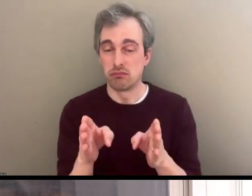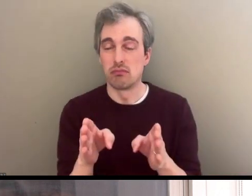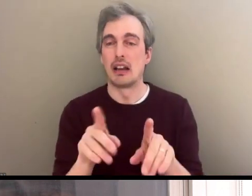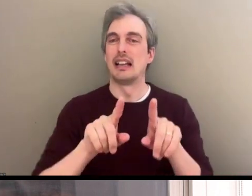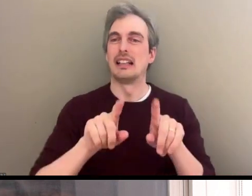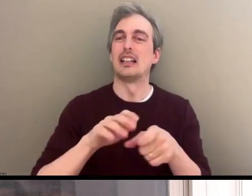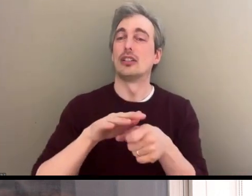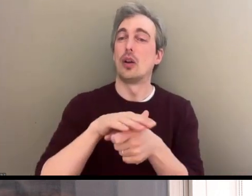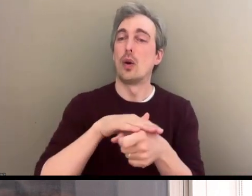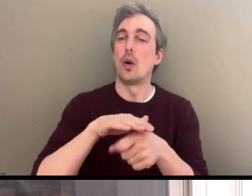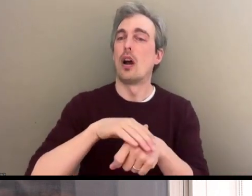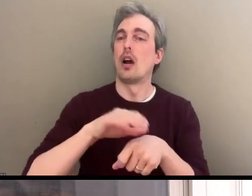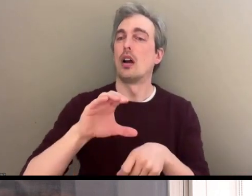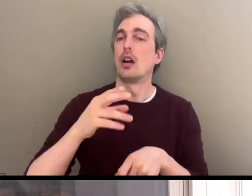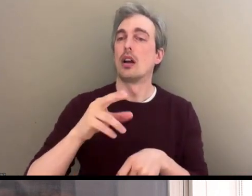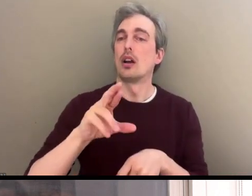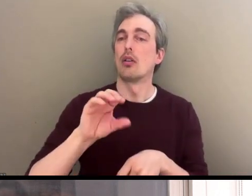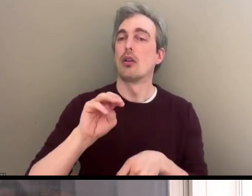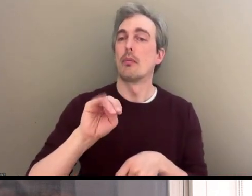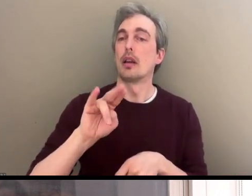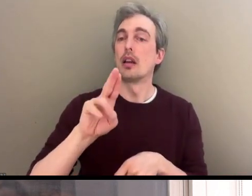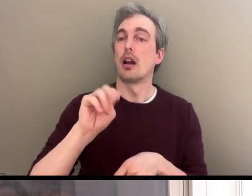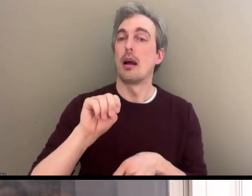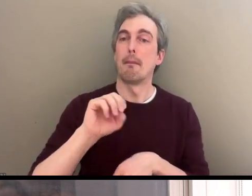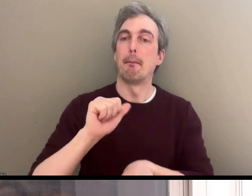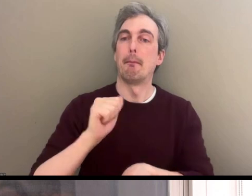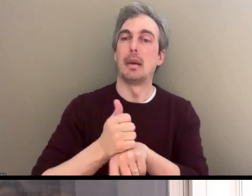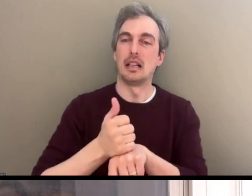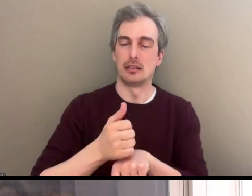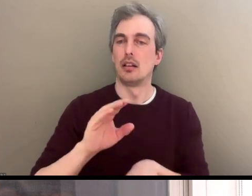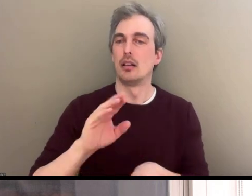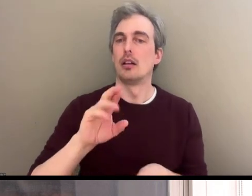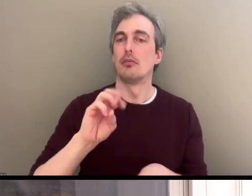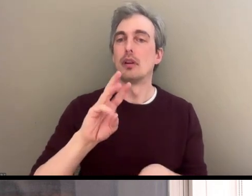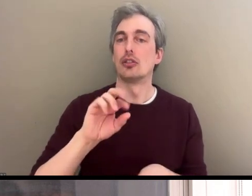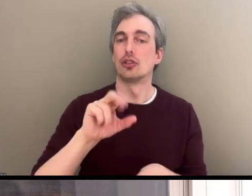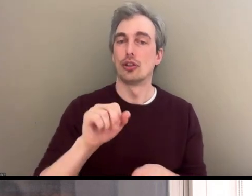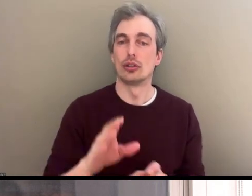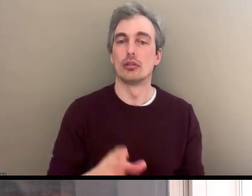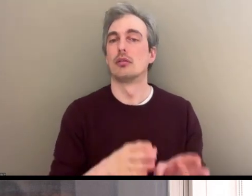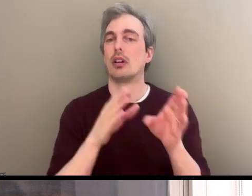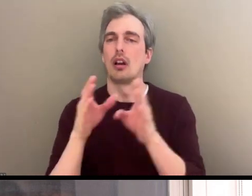And then third, we're going to briefly discuss PRs, reviewing, and then what happens post-commit.